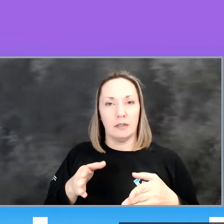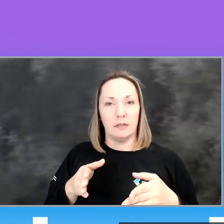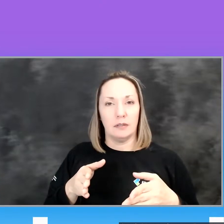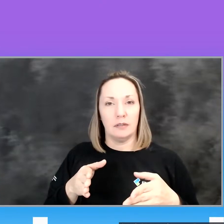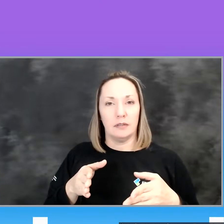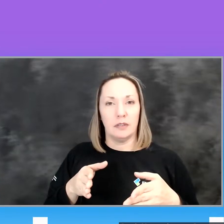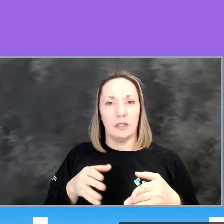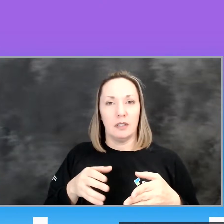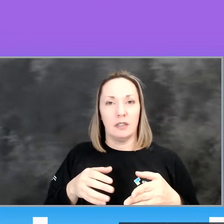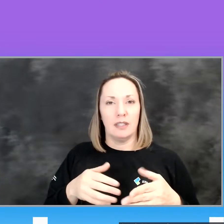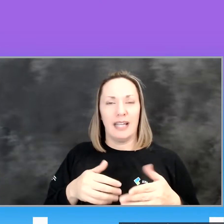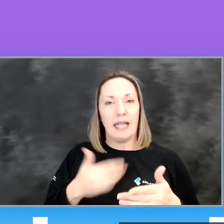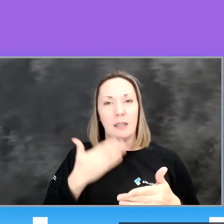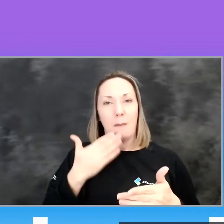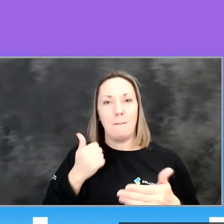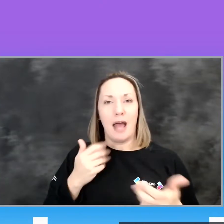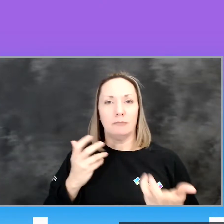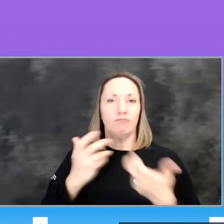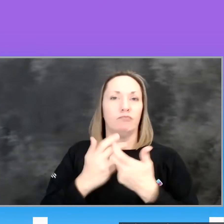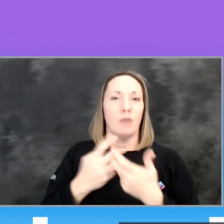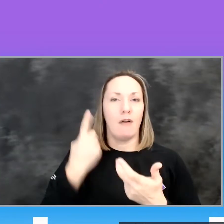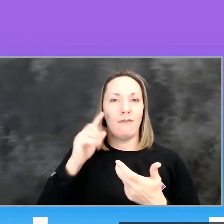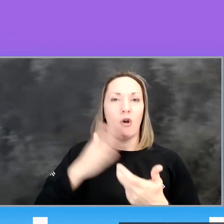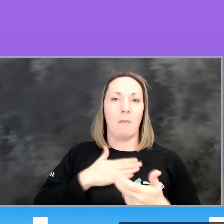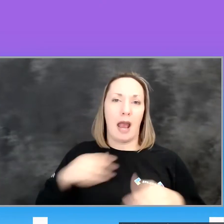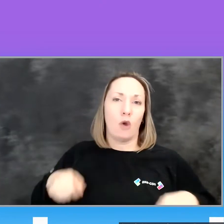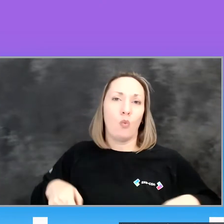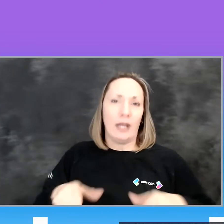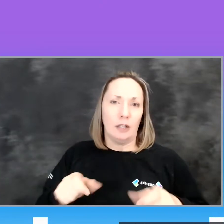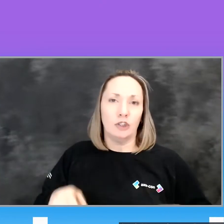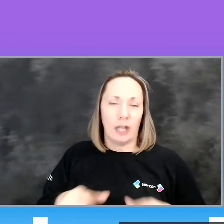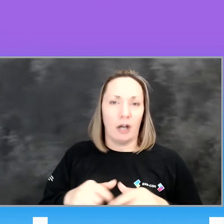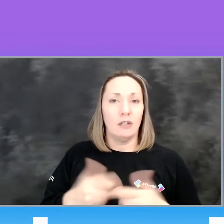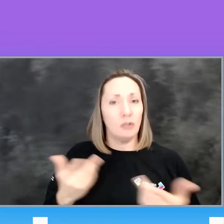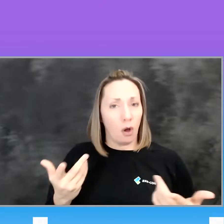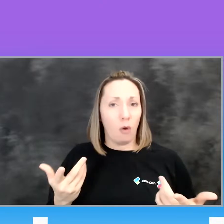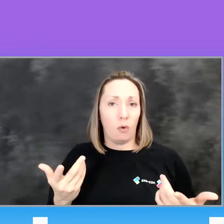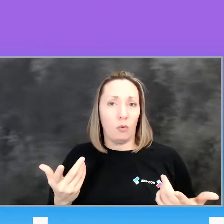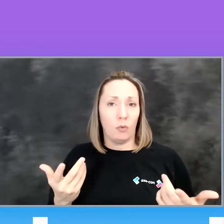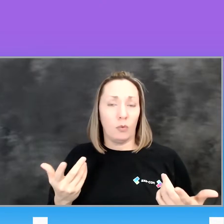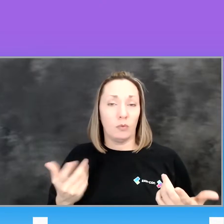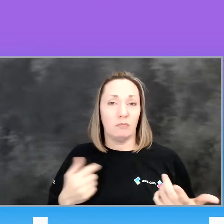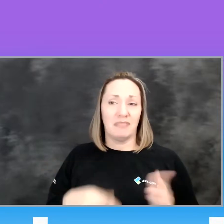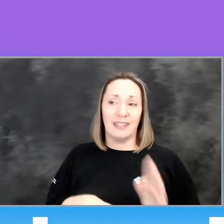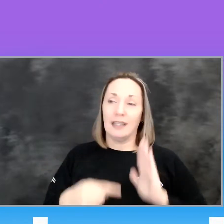steep way of going in my